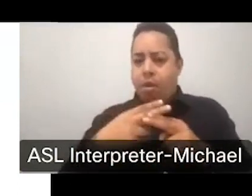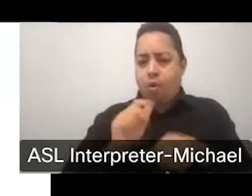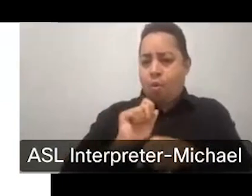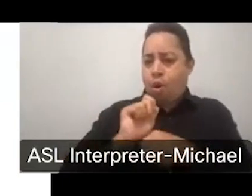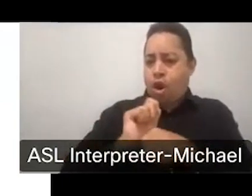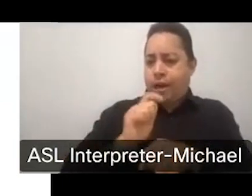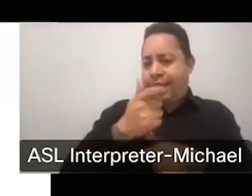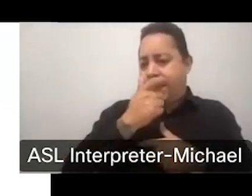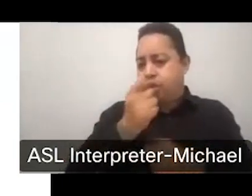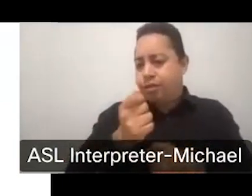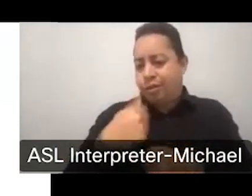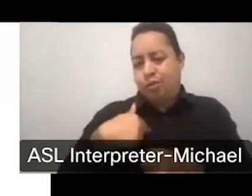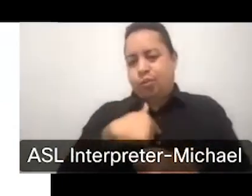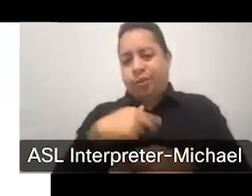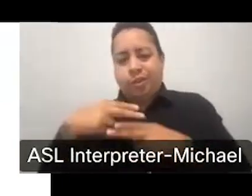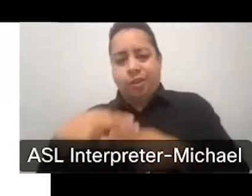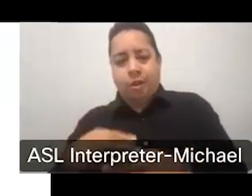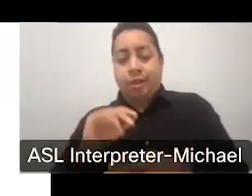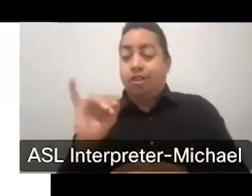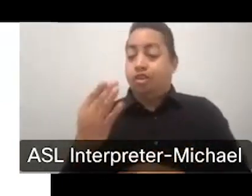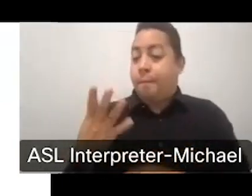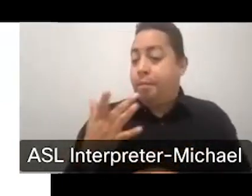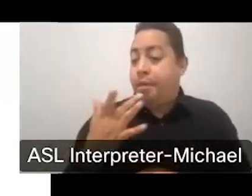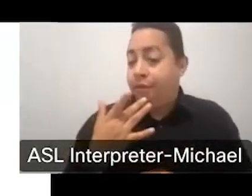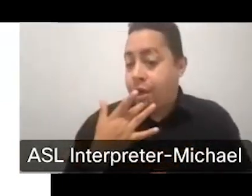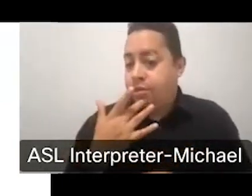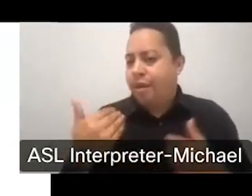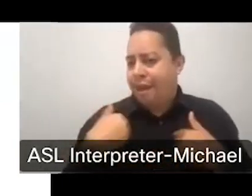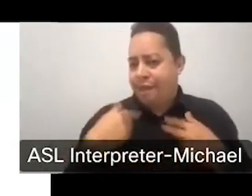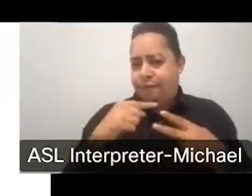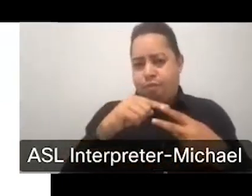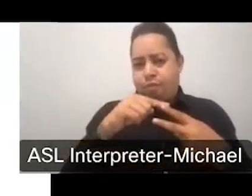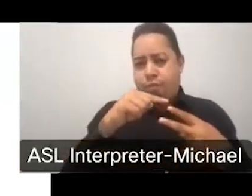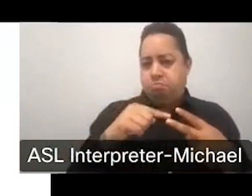You can select one or two choices; choosing two preferences is encouraged.